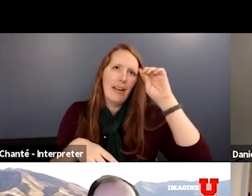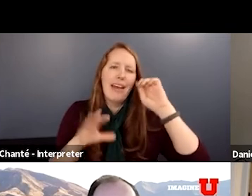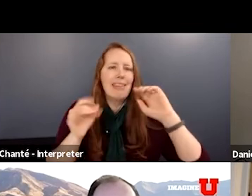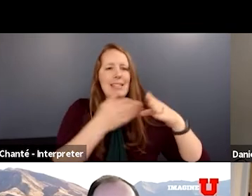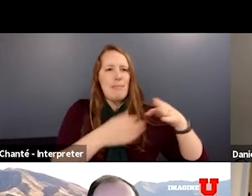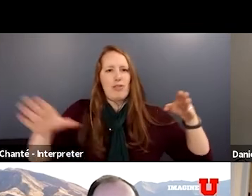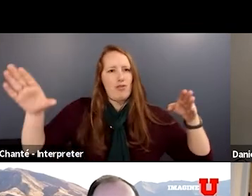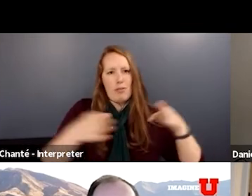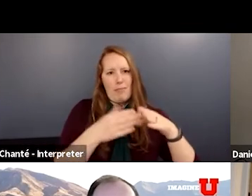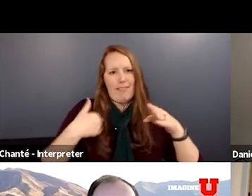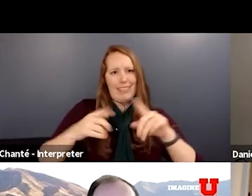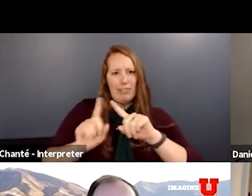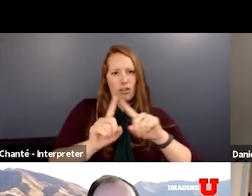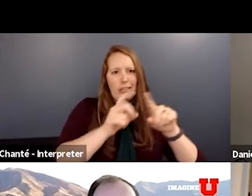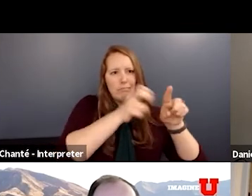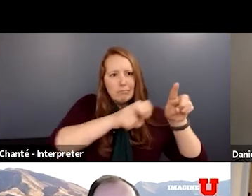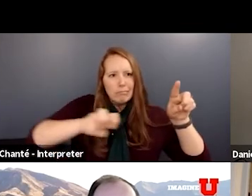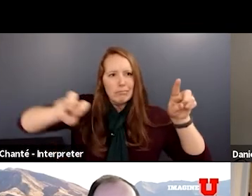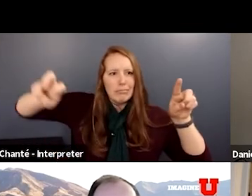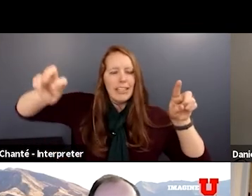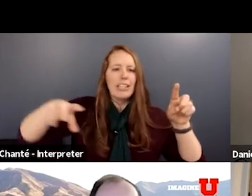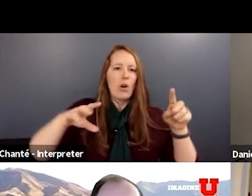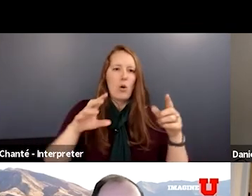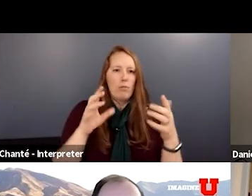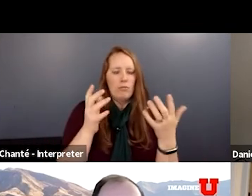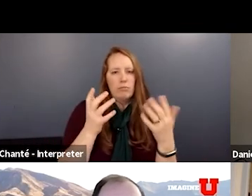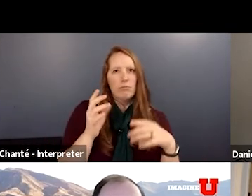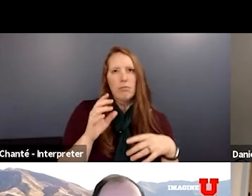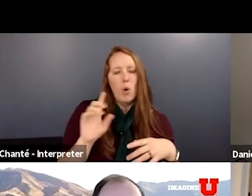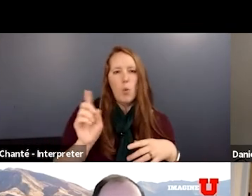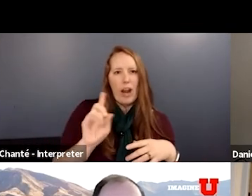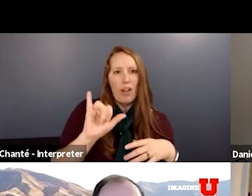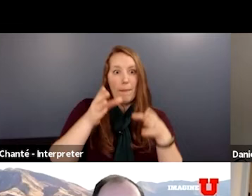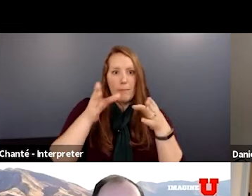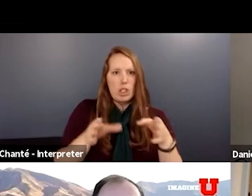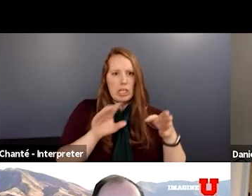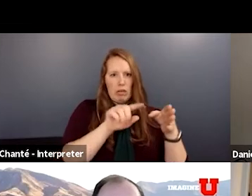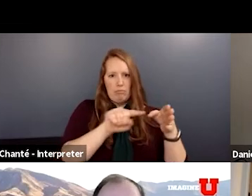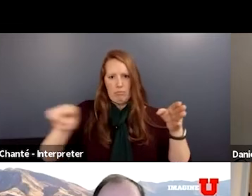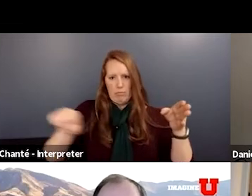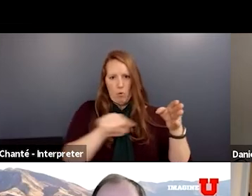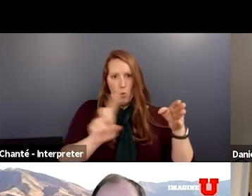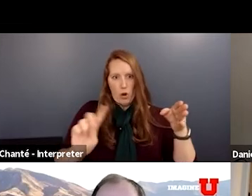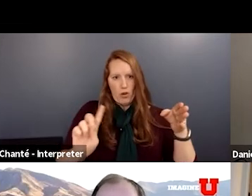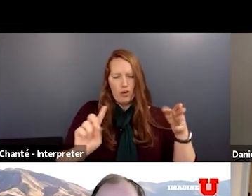Wherever a person lands on that, it's important to understand that they definitely are a part of